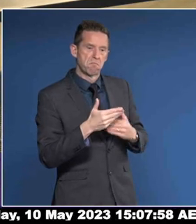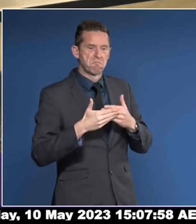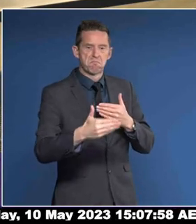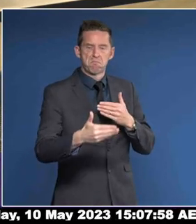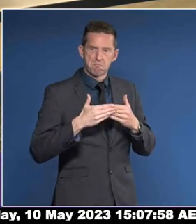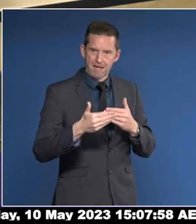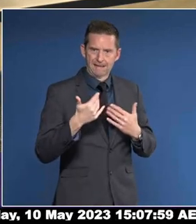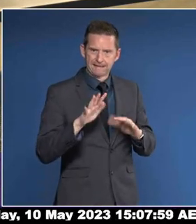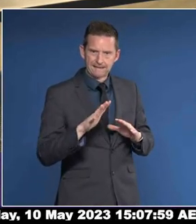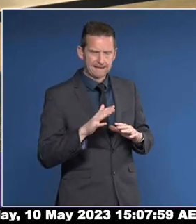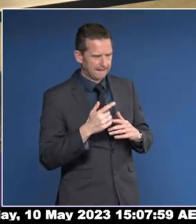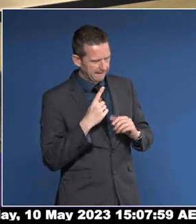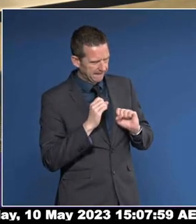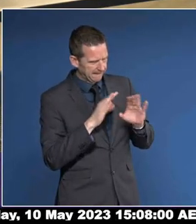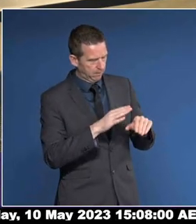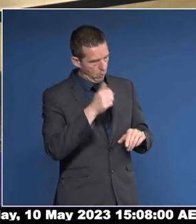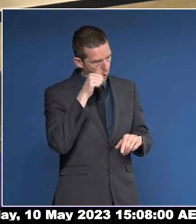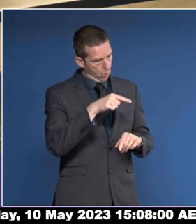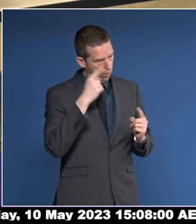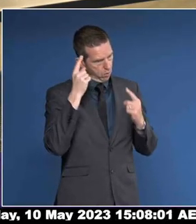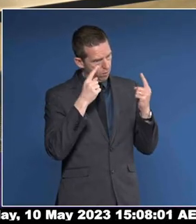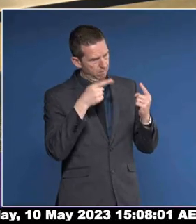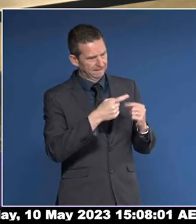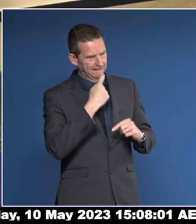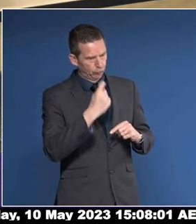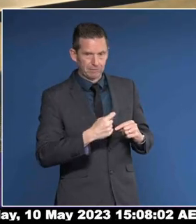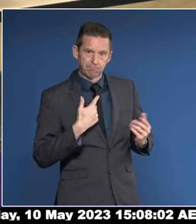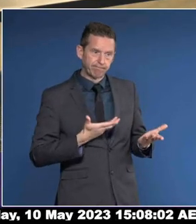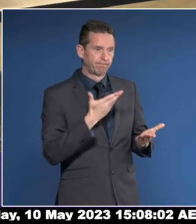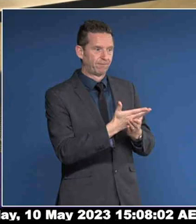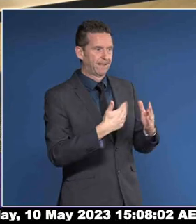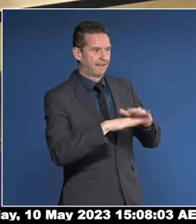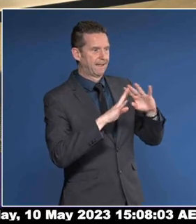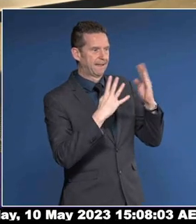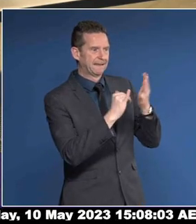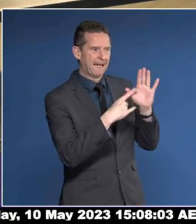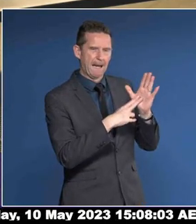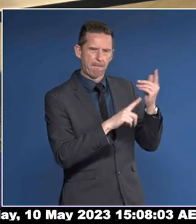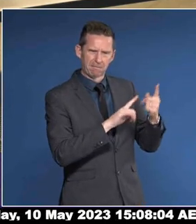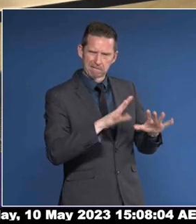something serious enough to bring it to a SCAN is not being documented, do you agree